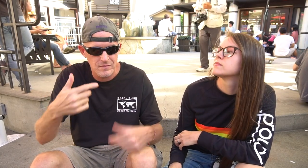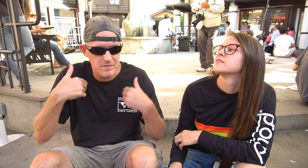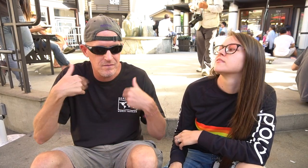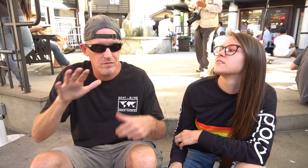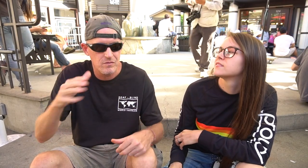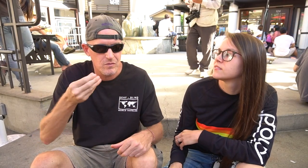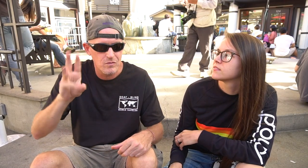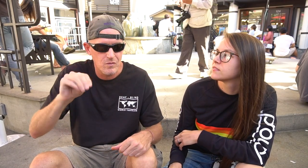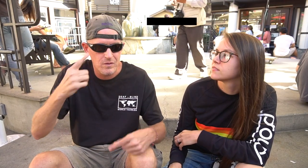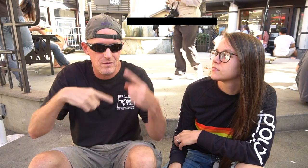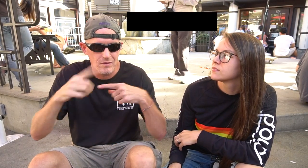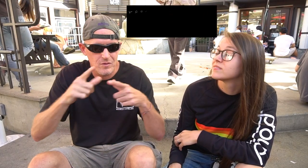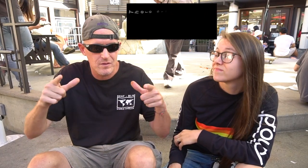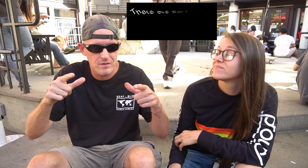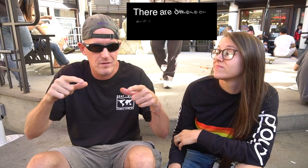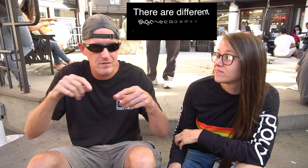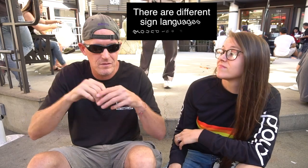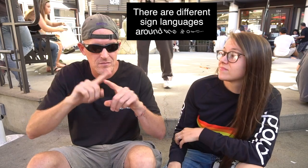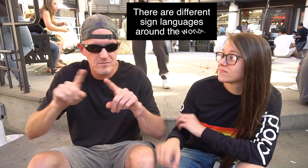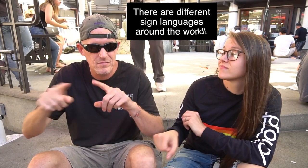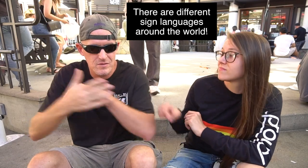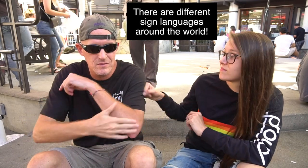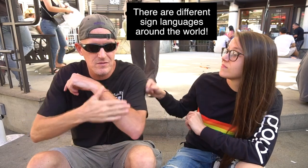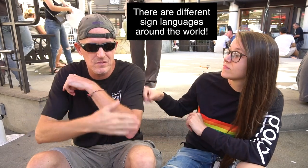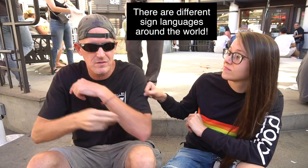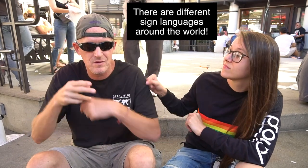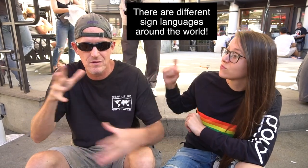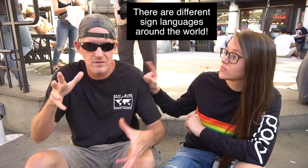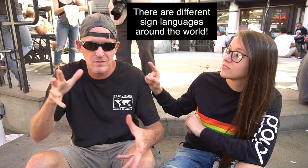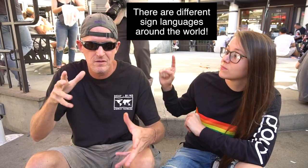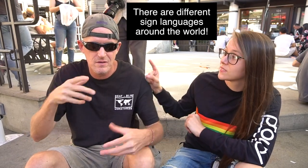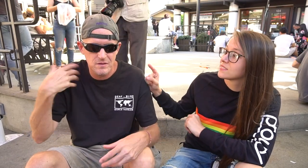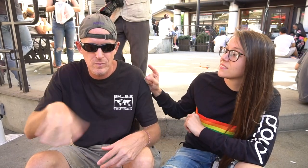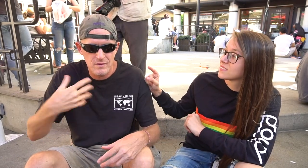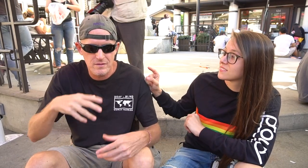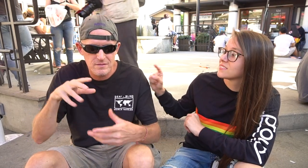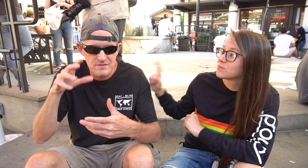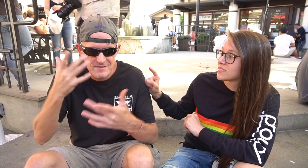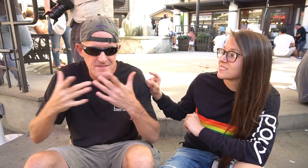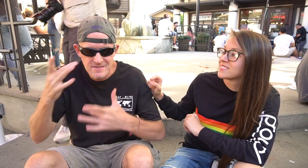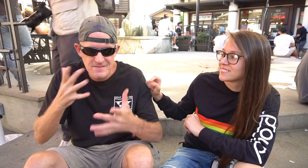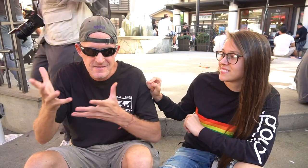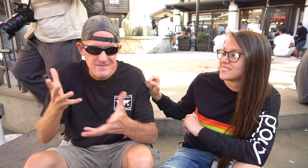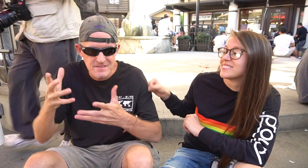they have their own sign languages in different countries Lia: yes, that's right! Kevin: That was really challenging there was a difficulty of communicating